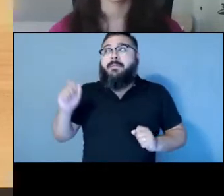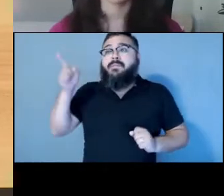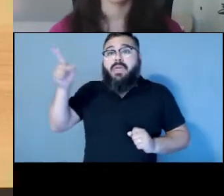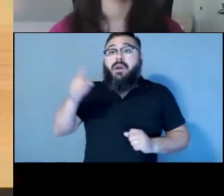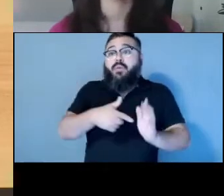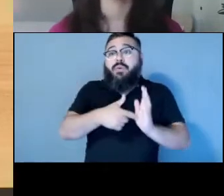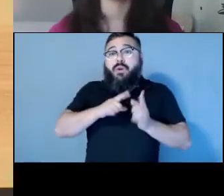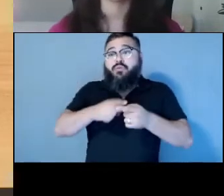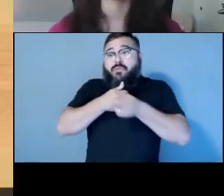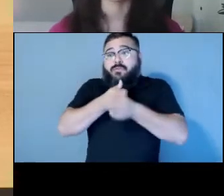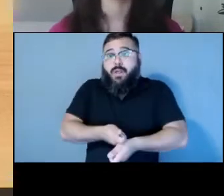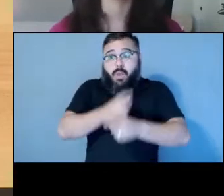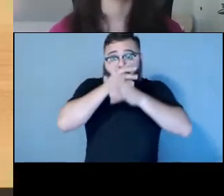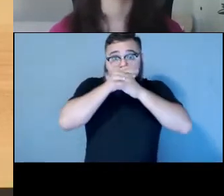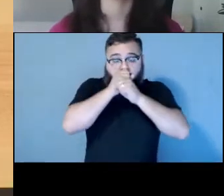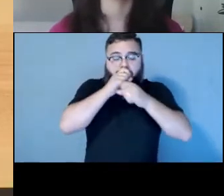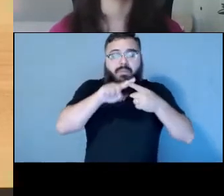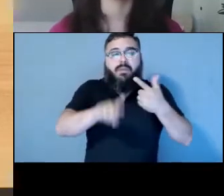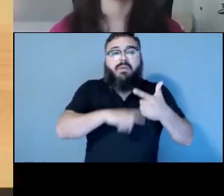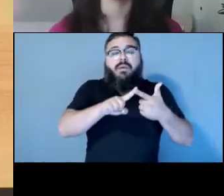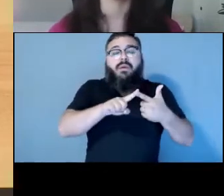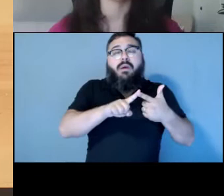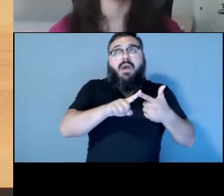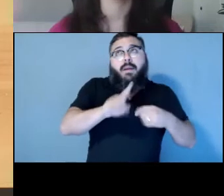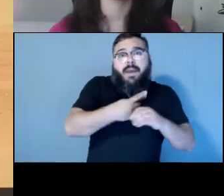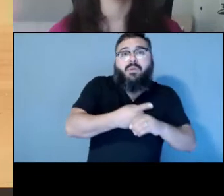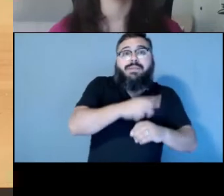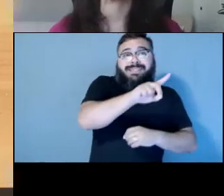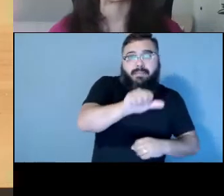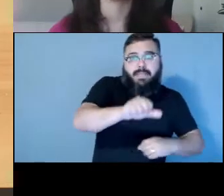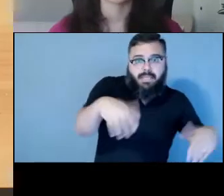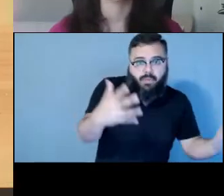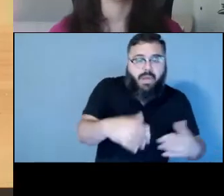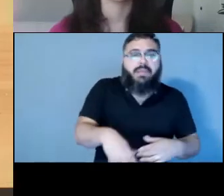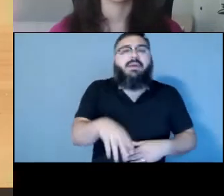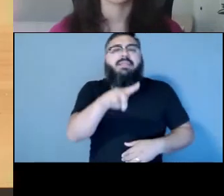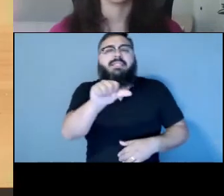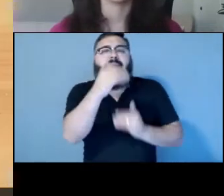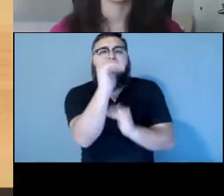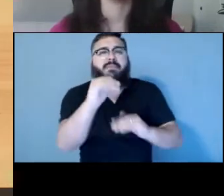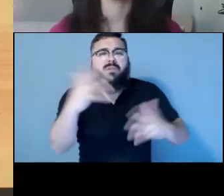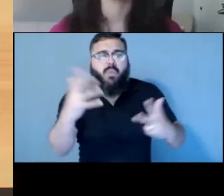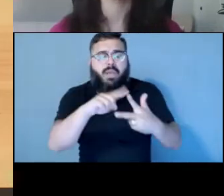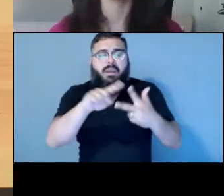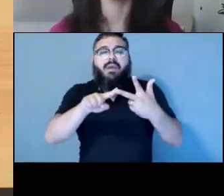confirmation of the limitations of your disability and confirmation of the need for that particular accommodation.